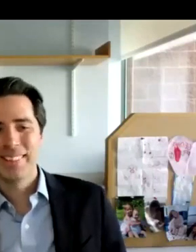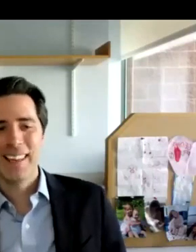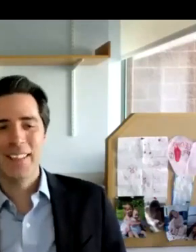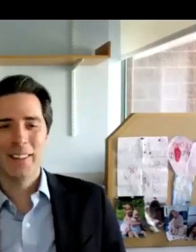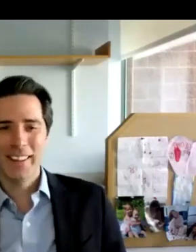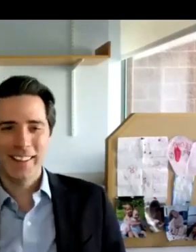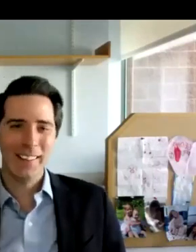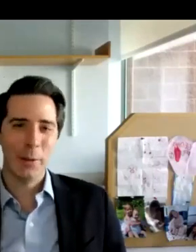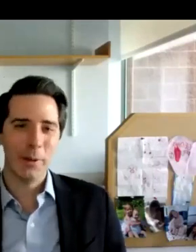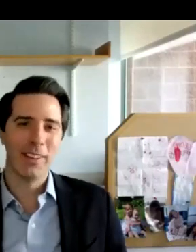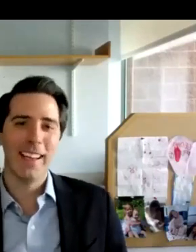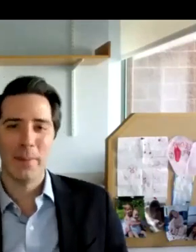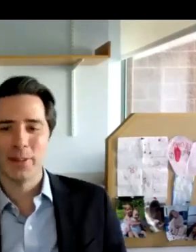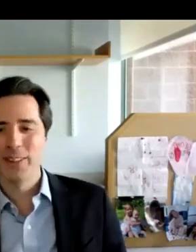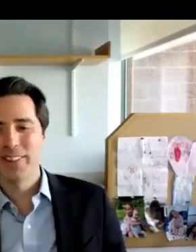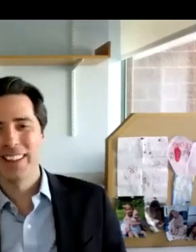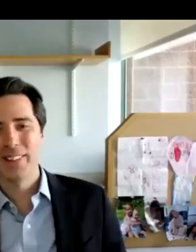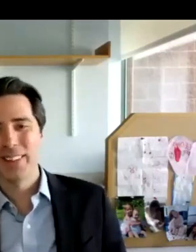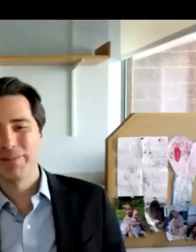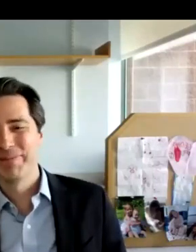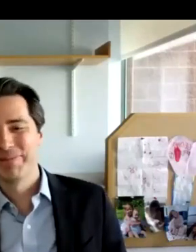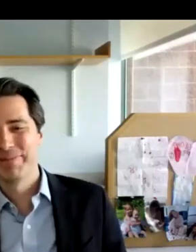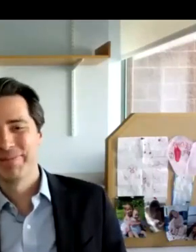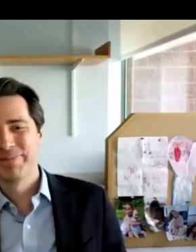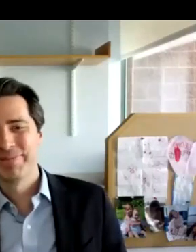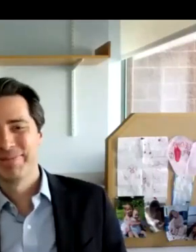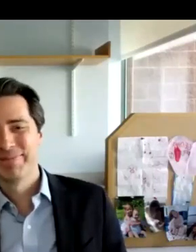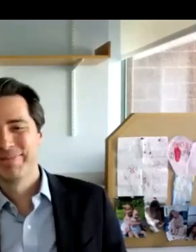thank you to The Interpreter and the captioner too thanks for your help